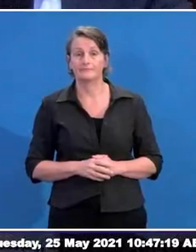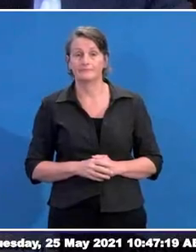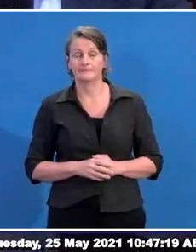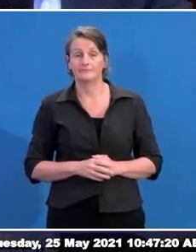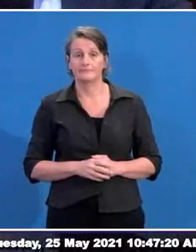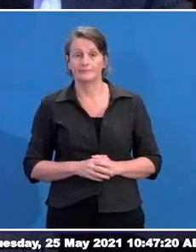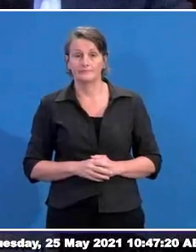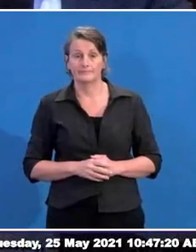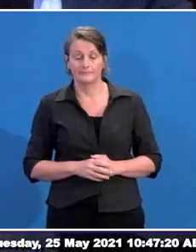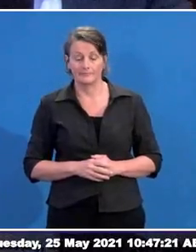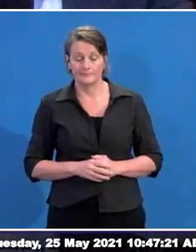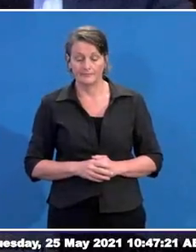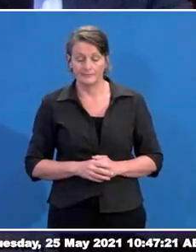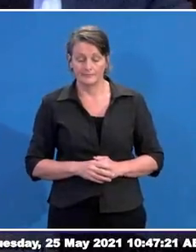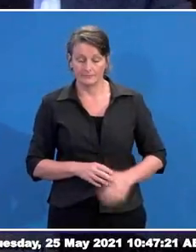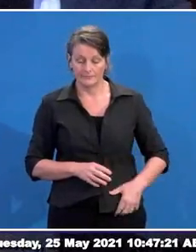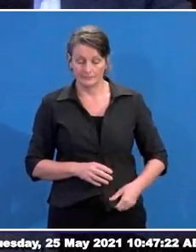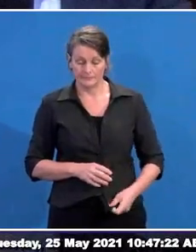I think you've described it as an acquittal in your statement.